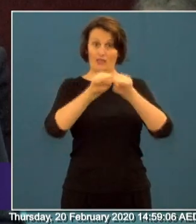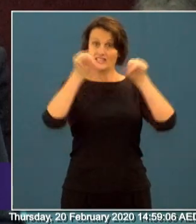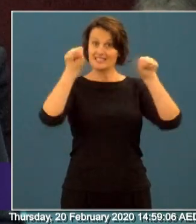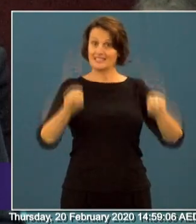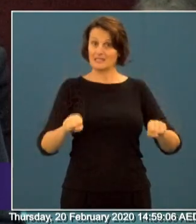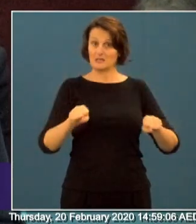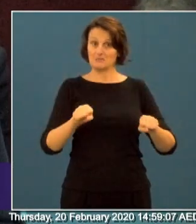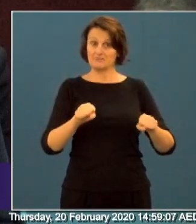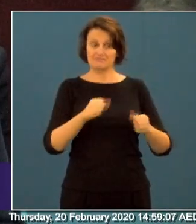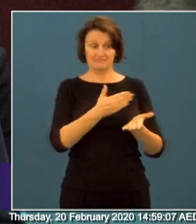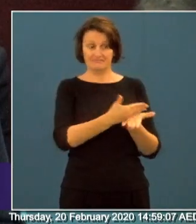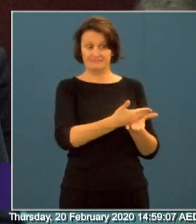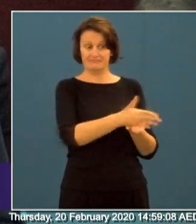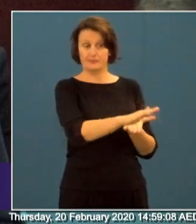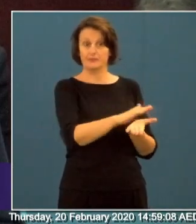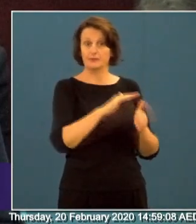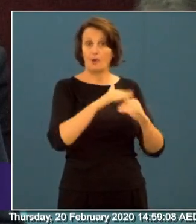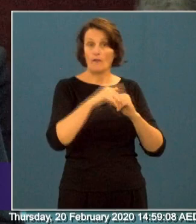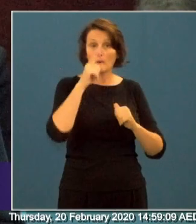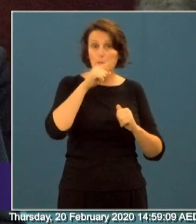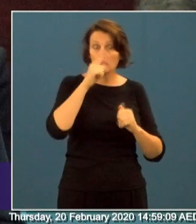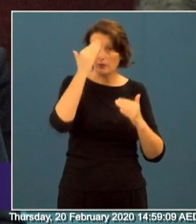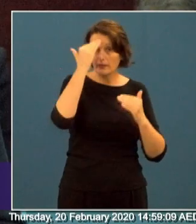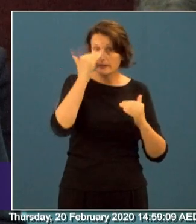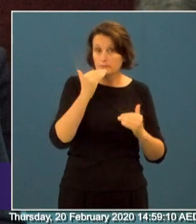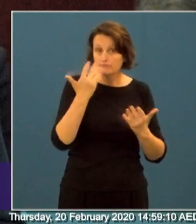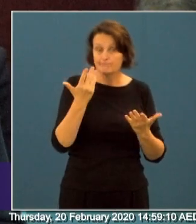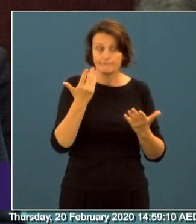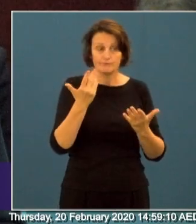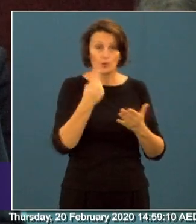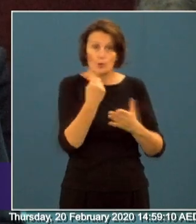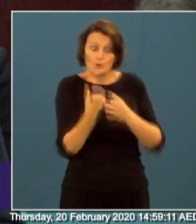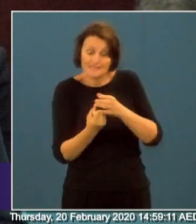of people with intellectual and developmental disability.